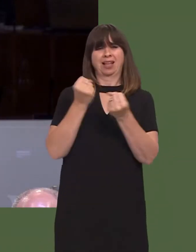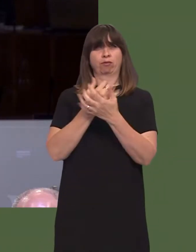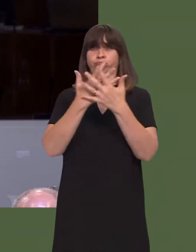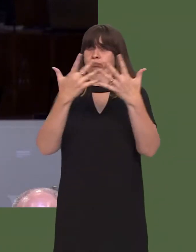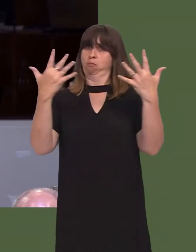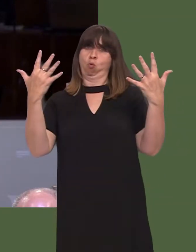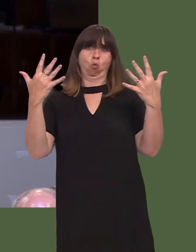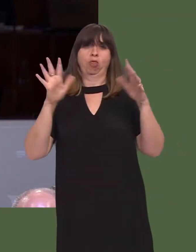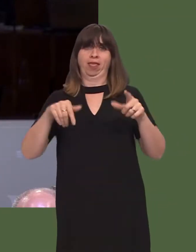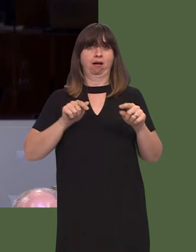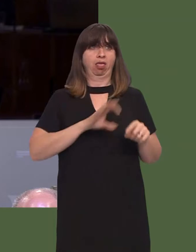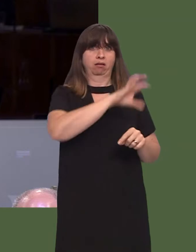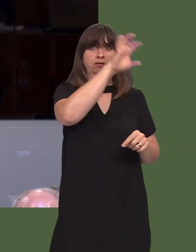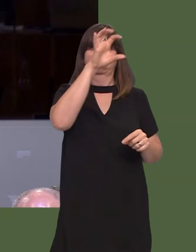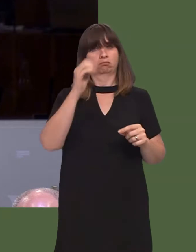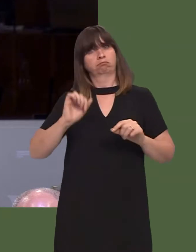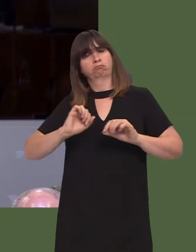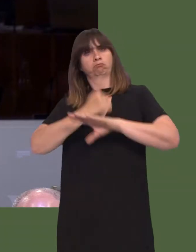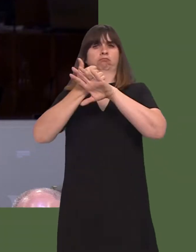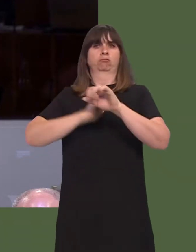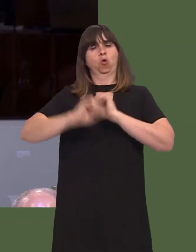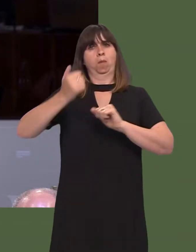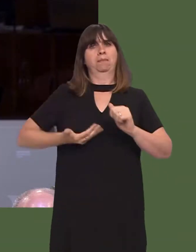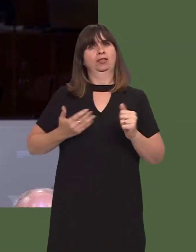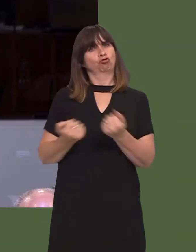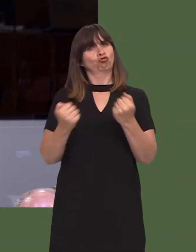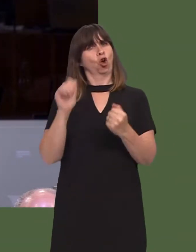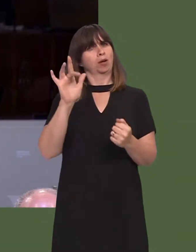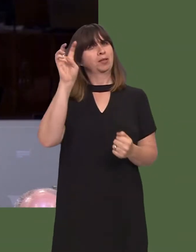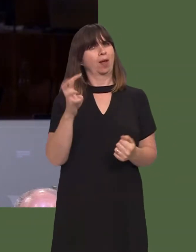of business start-ups than perhaps in other parts of Wales. So, what I would ask you,